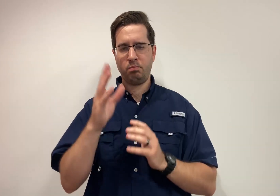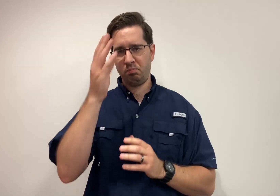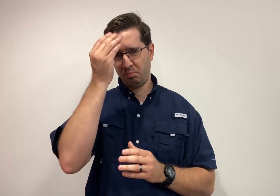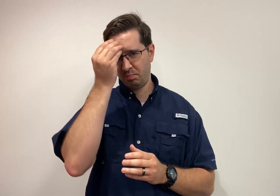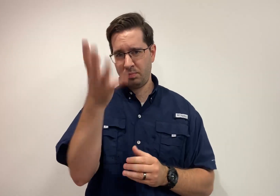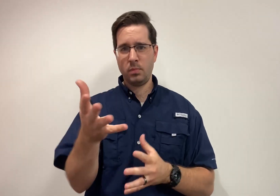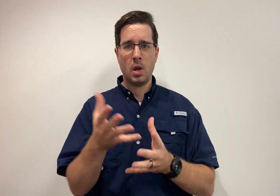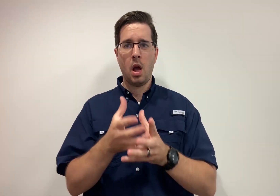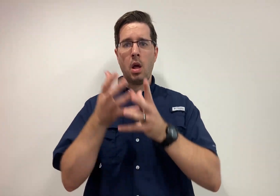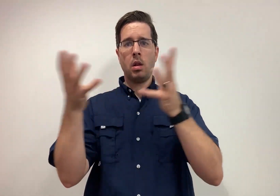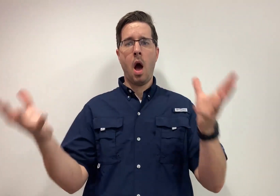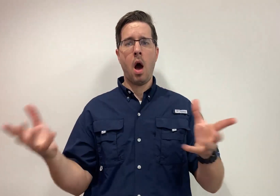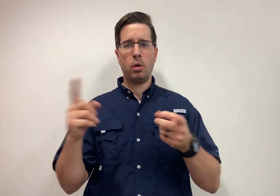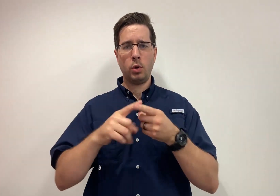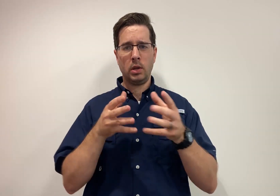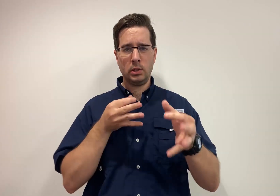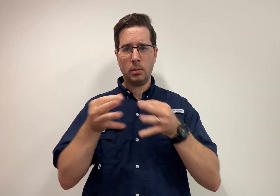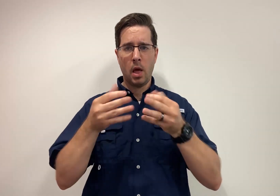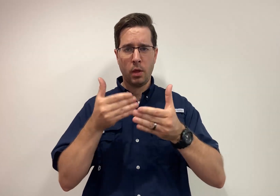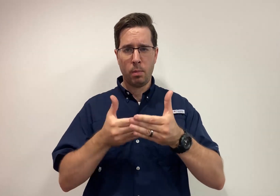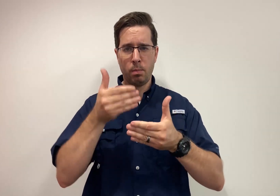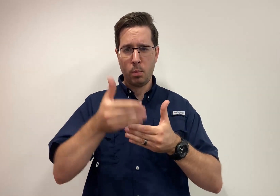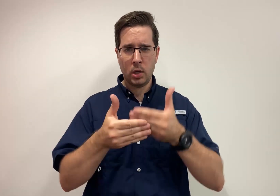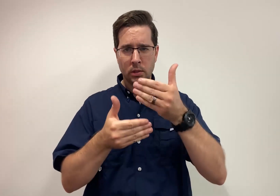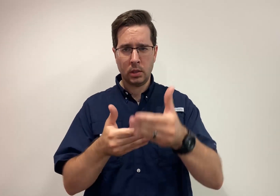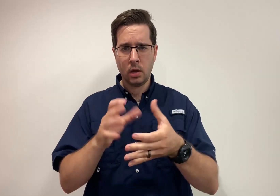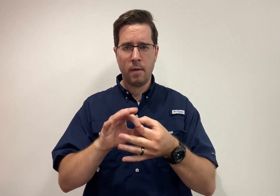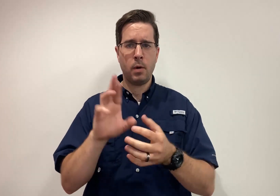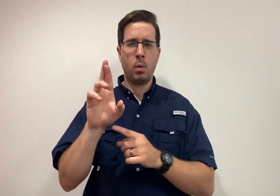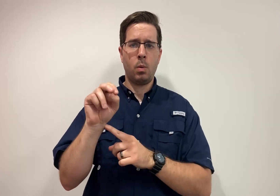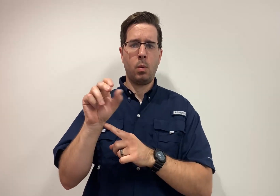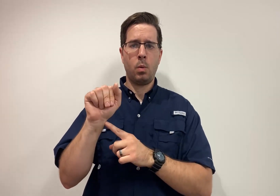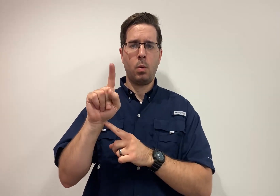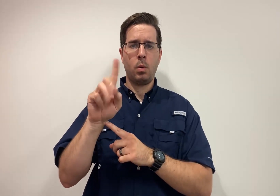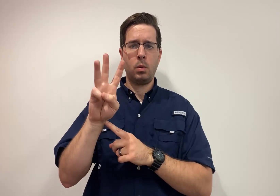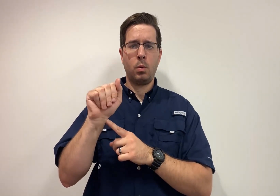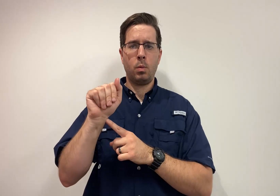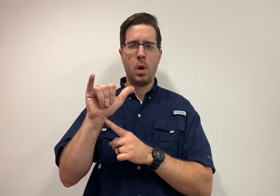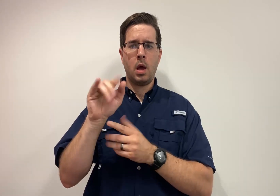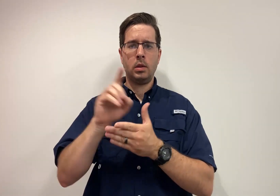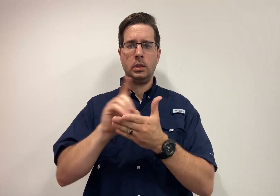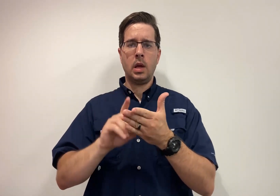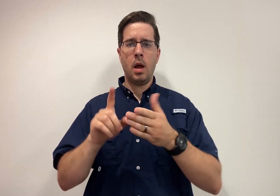There are a lot more to explain the processes of a roadway design,